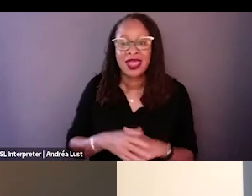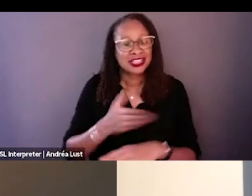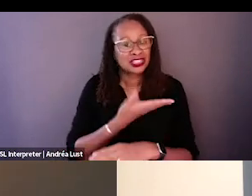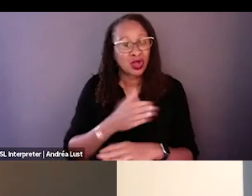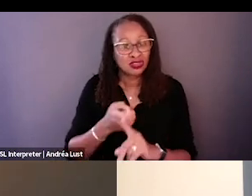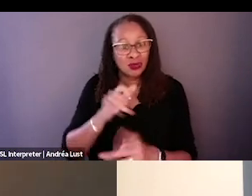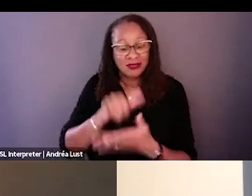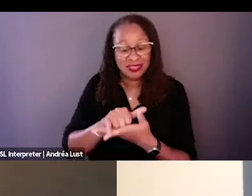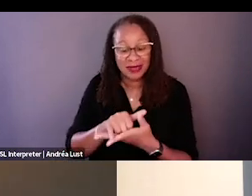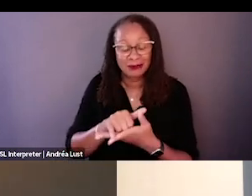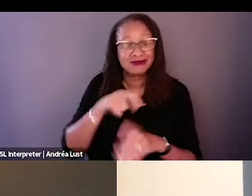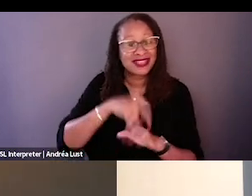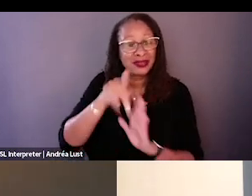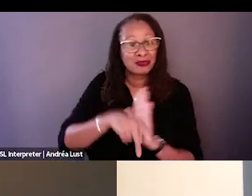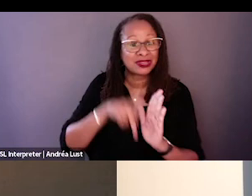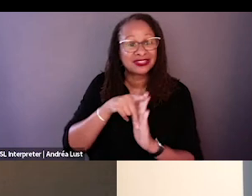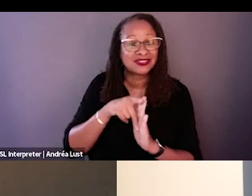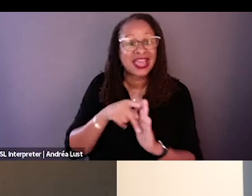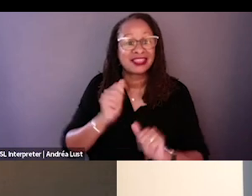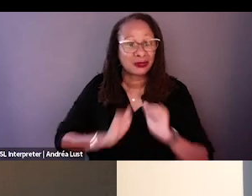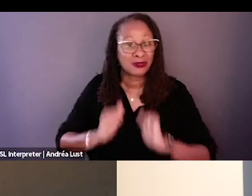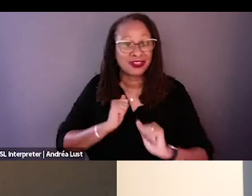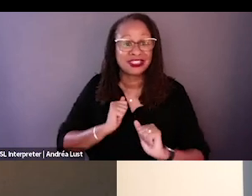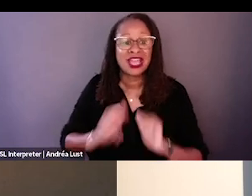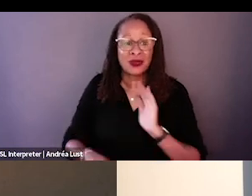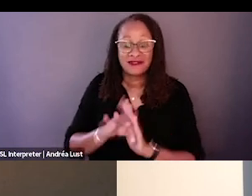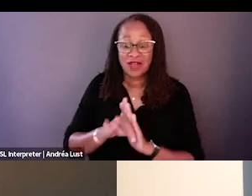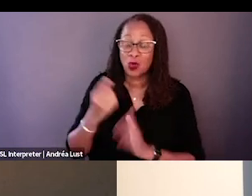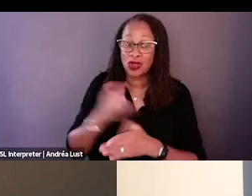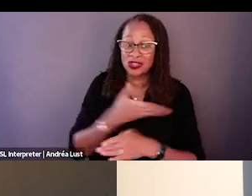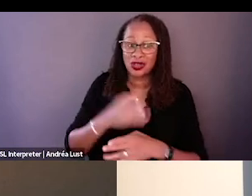What is his name? Burt and his orchestra.